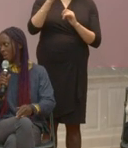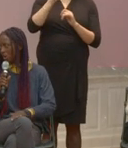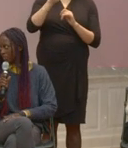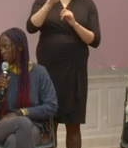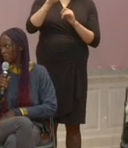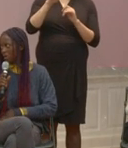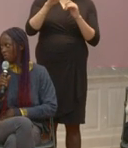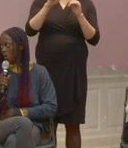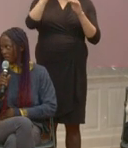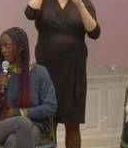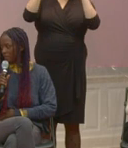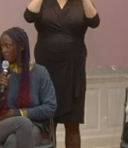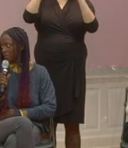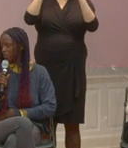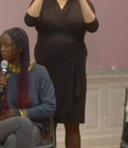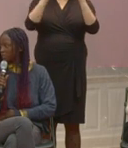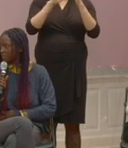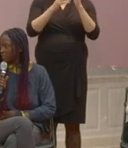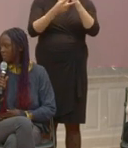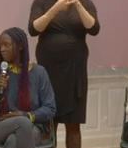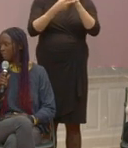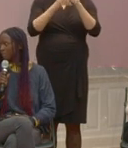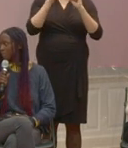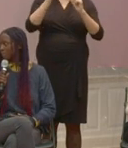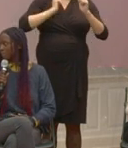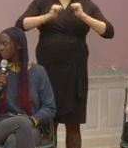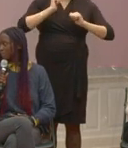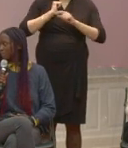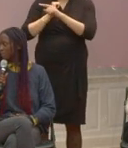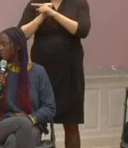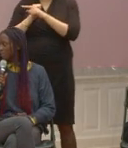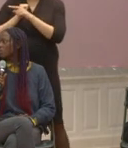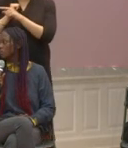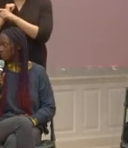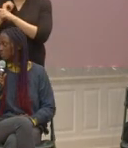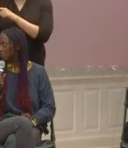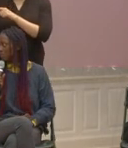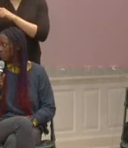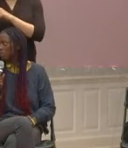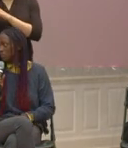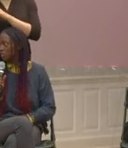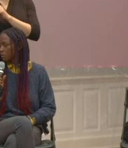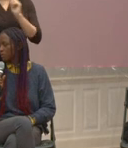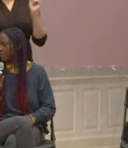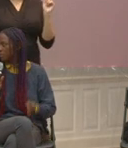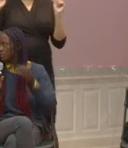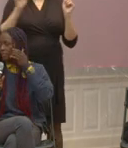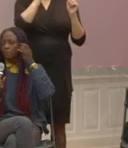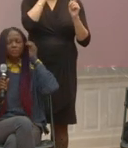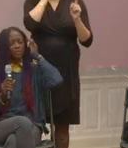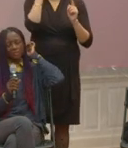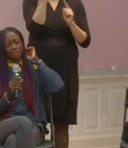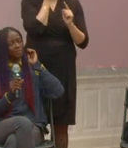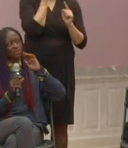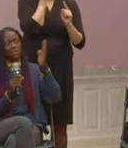that are the archive of informants thoroughly spoken. So